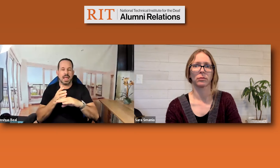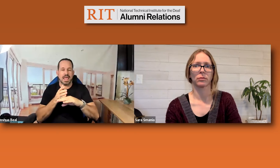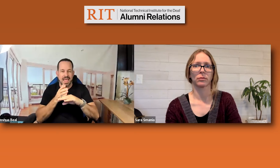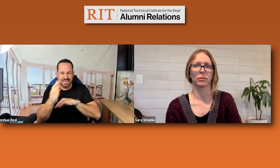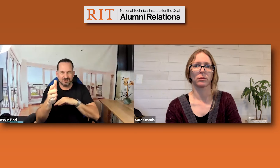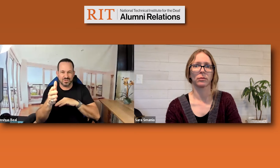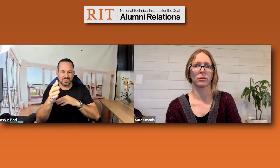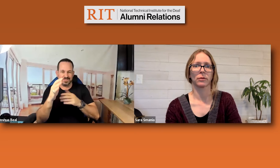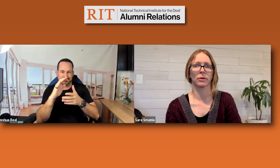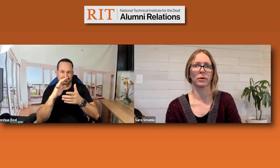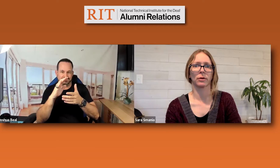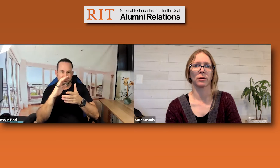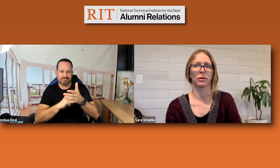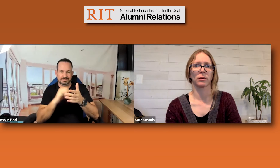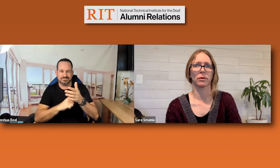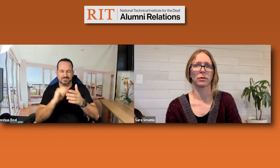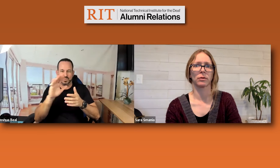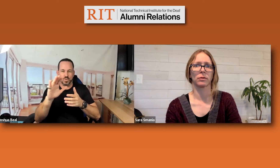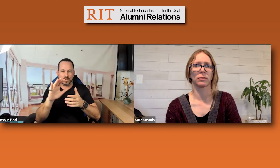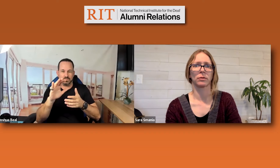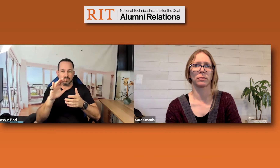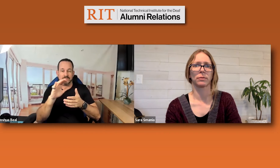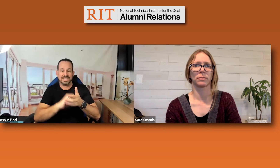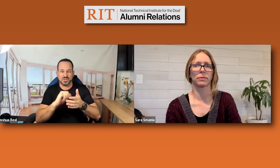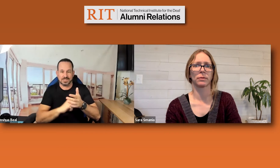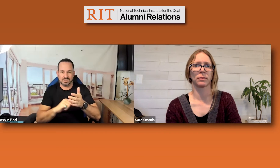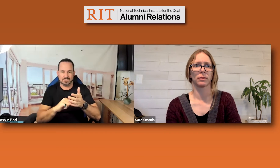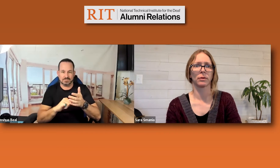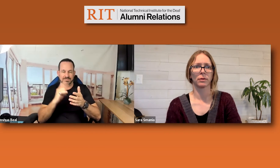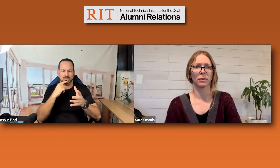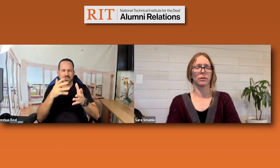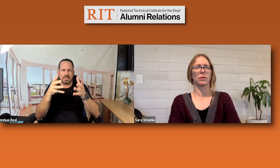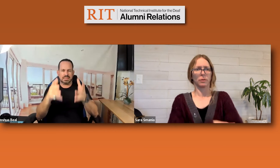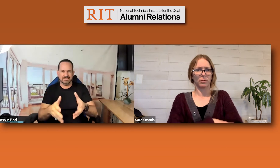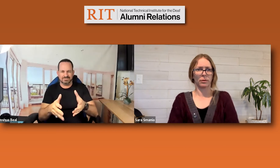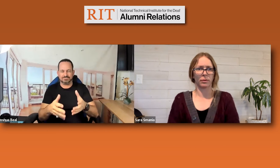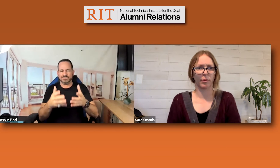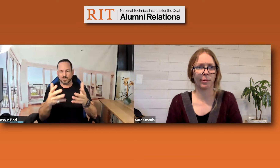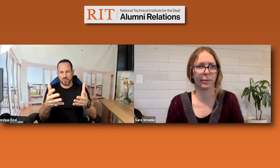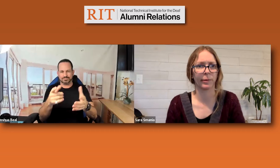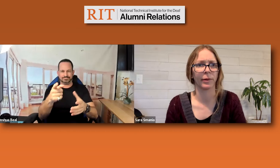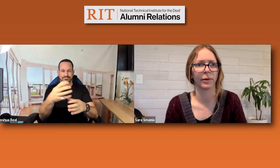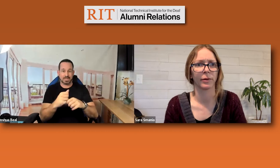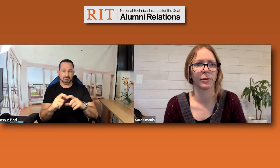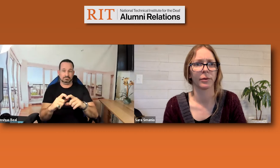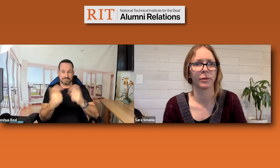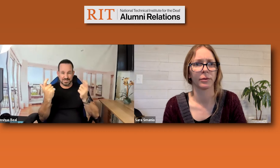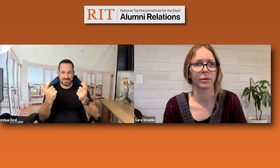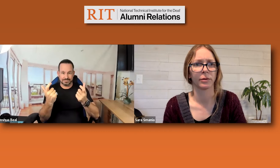Taxable income is the income which is remaining after your deductions.